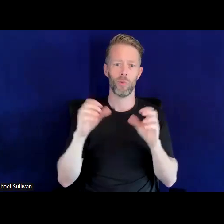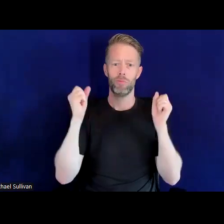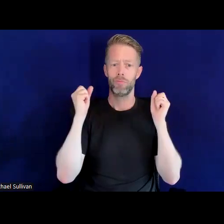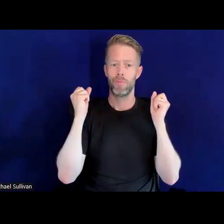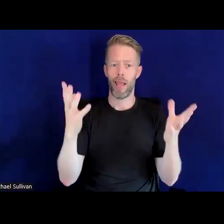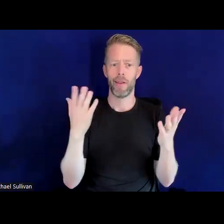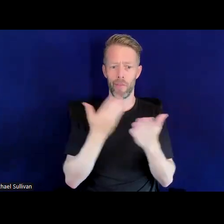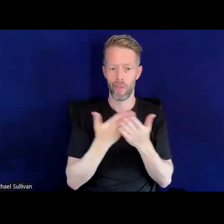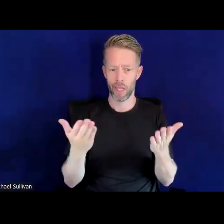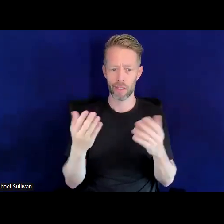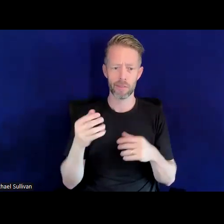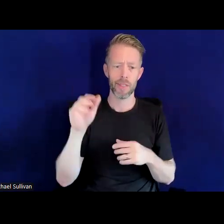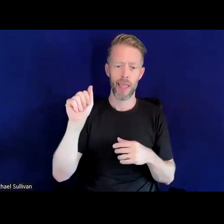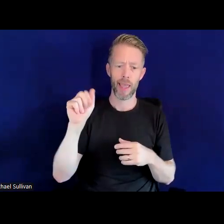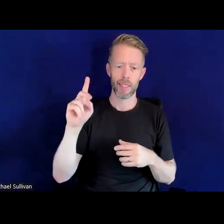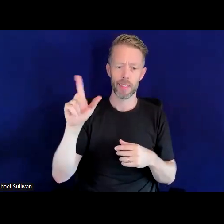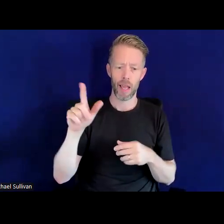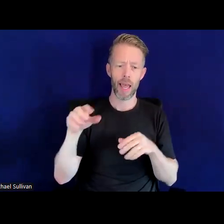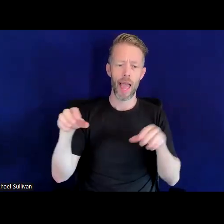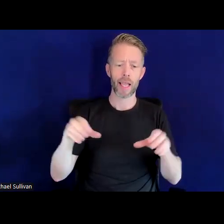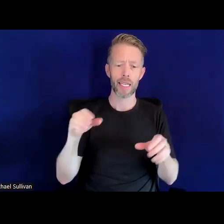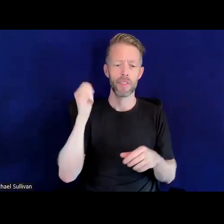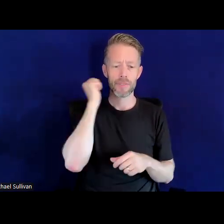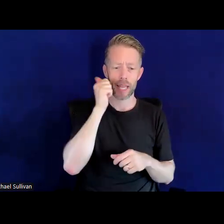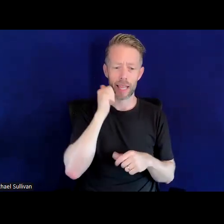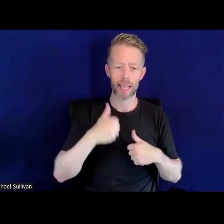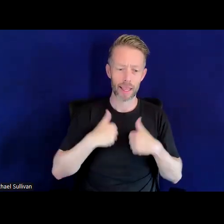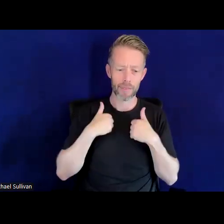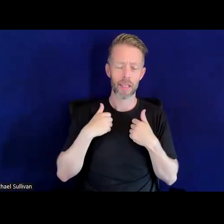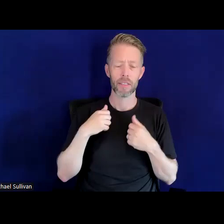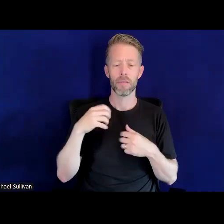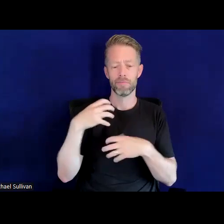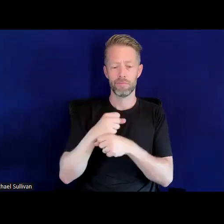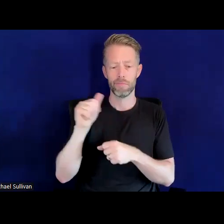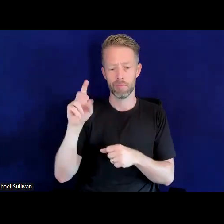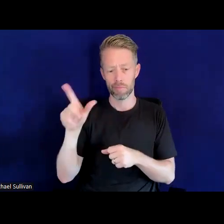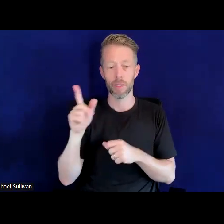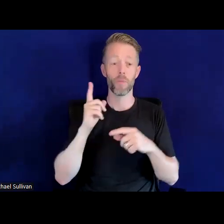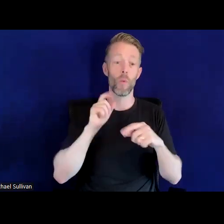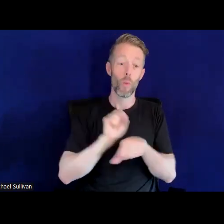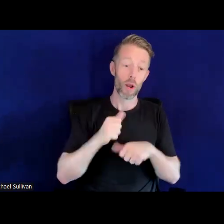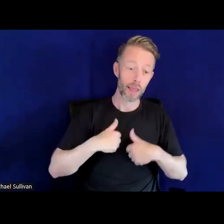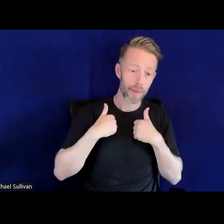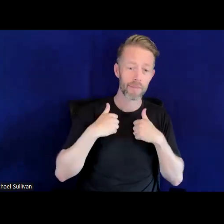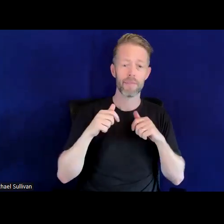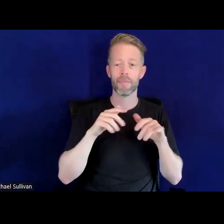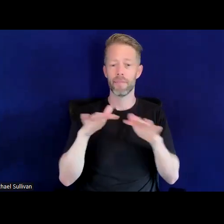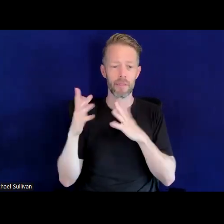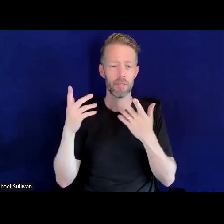activities of daily living and around our work